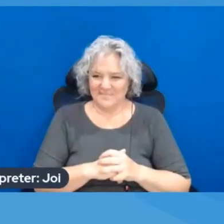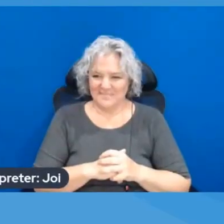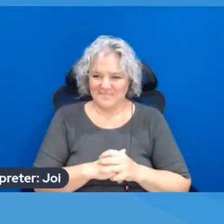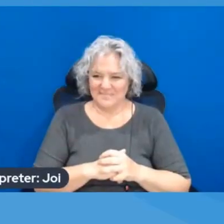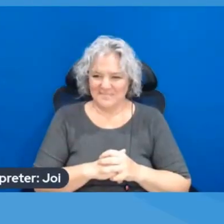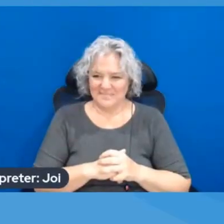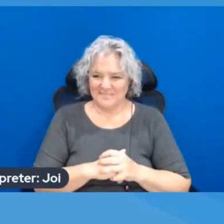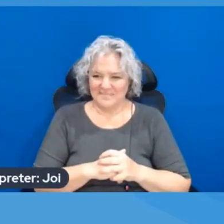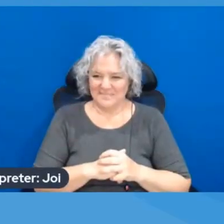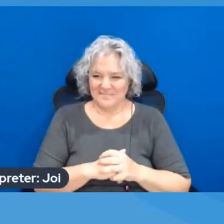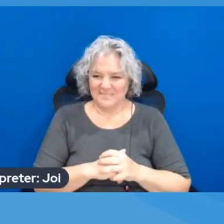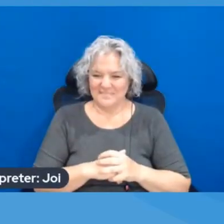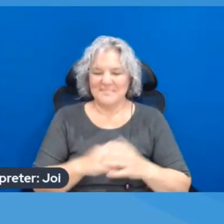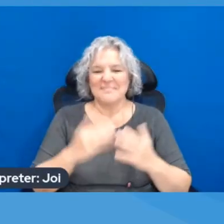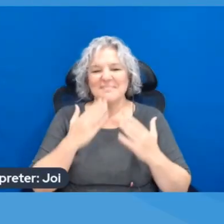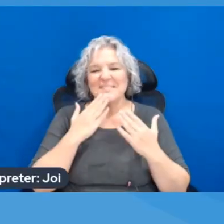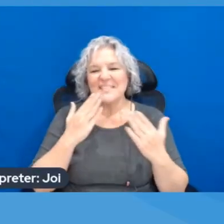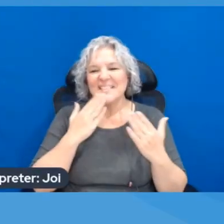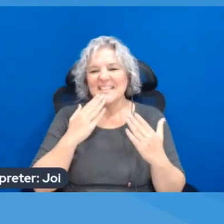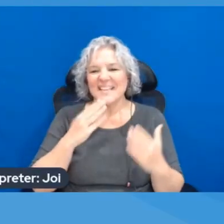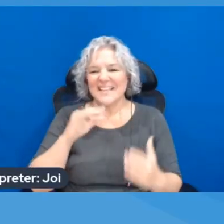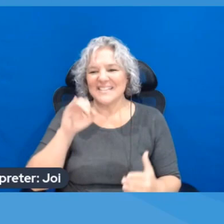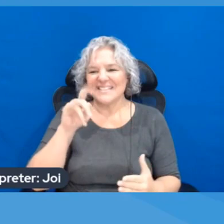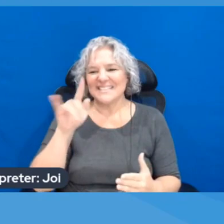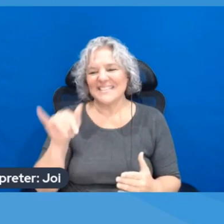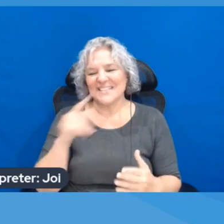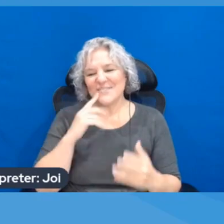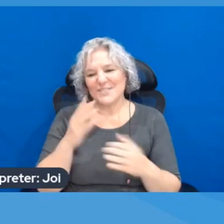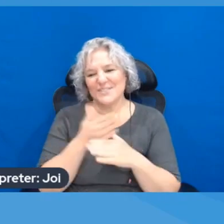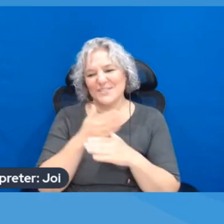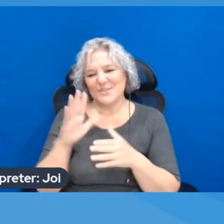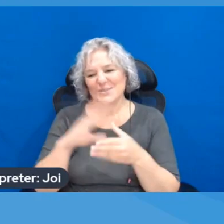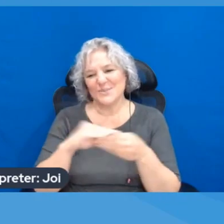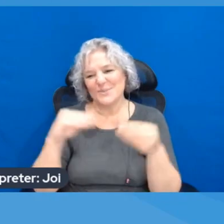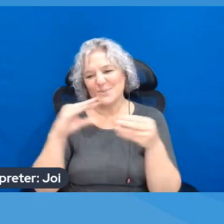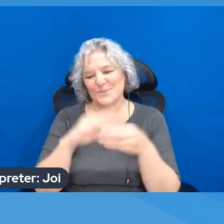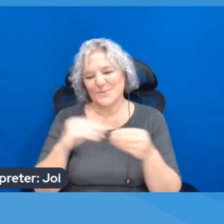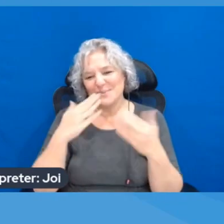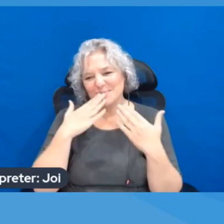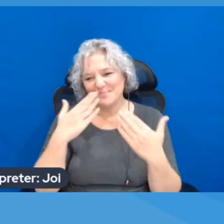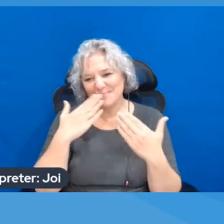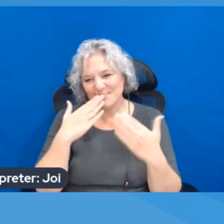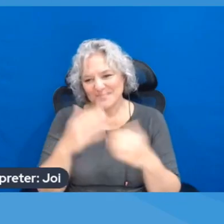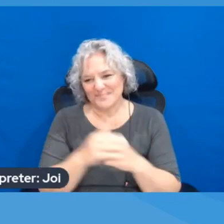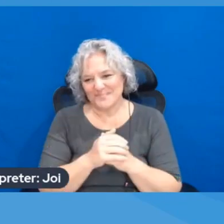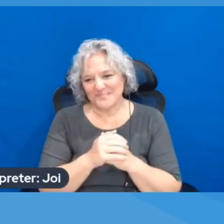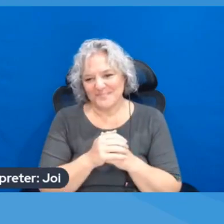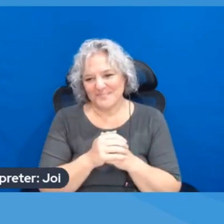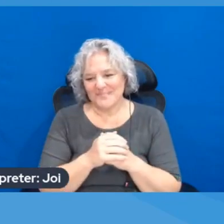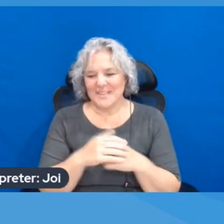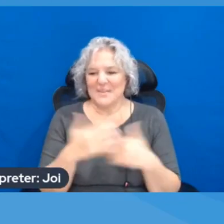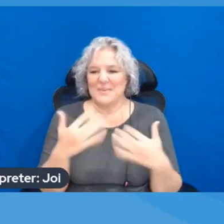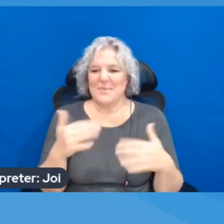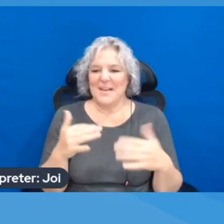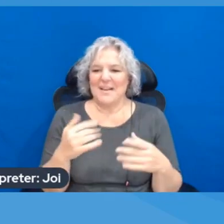Thank you Jani for sharing your story and leading with your story about your son, Ricky,